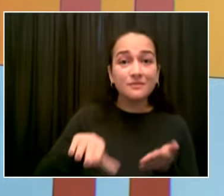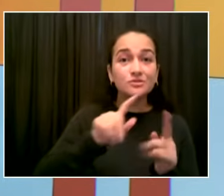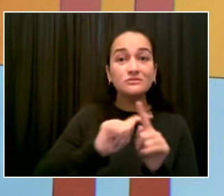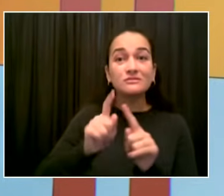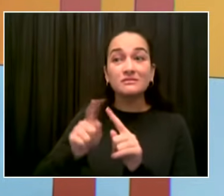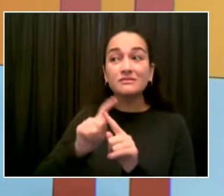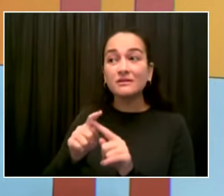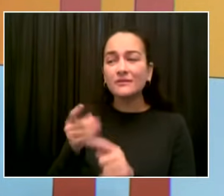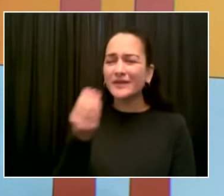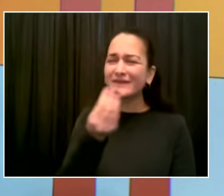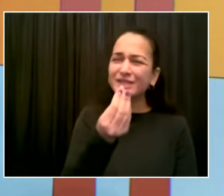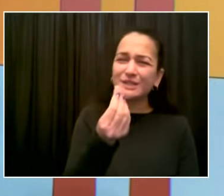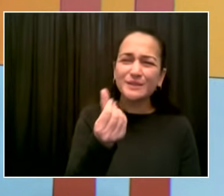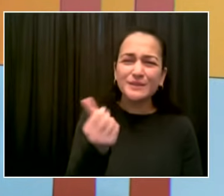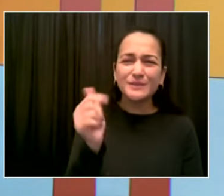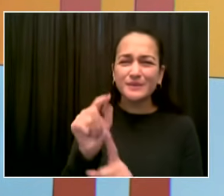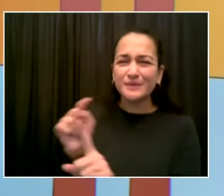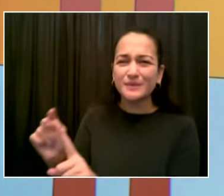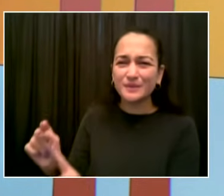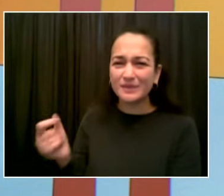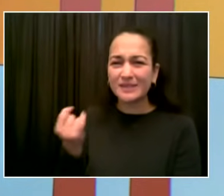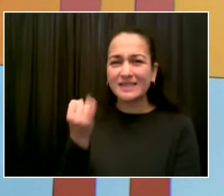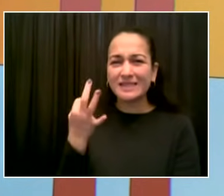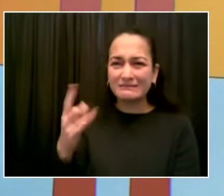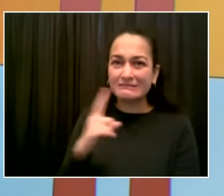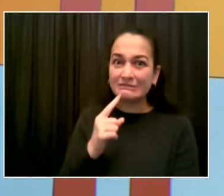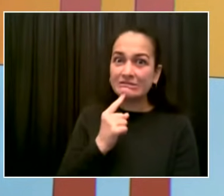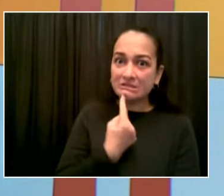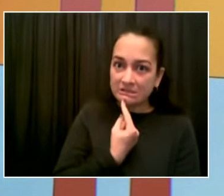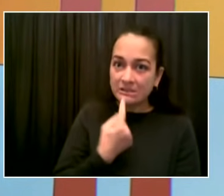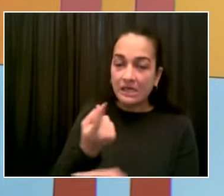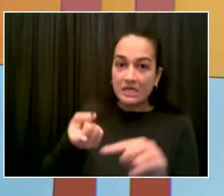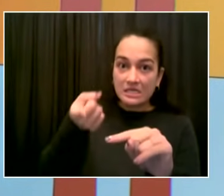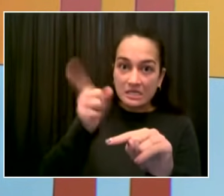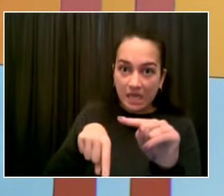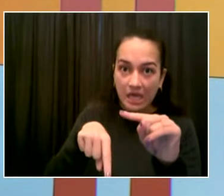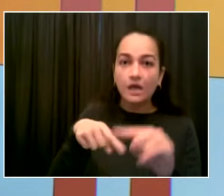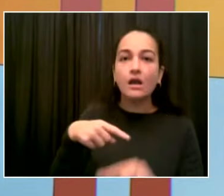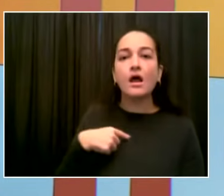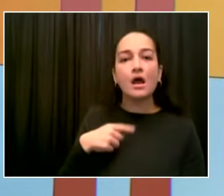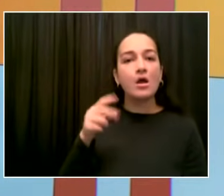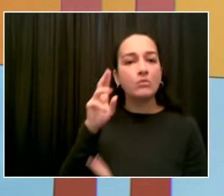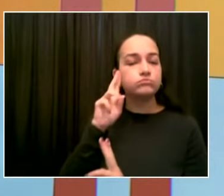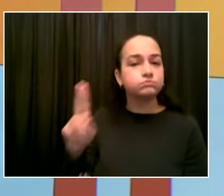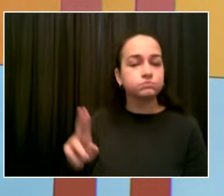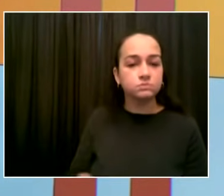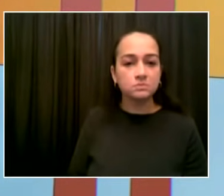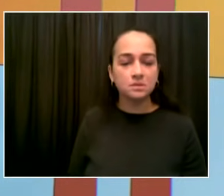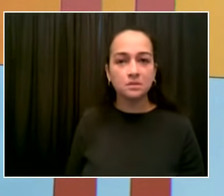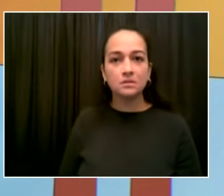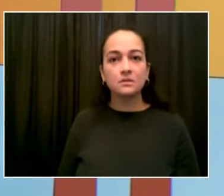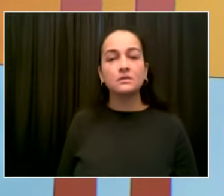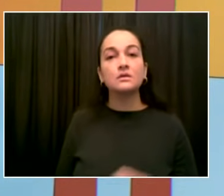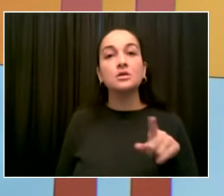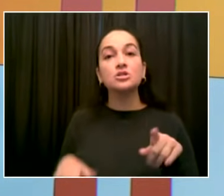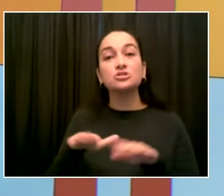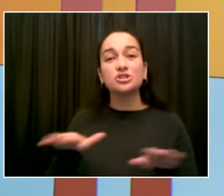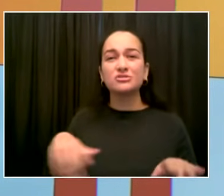IF YOU ARE NOT GOING -- THERE IS AN ARBITRATIO N FOR GOD'S SAKE. EVERYONE KNOWS WHAT HPEAPNS IF YOU'RE NOT VACCINATED IN